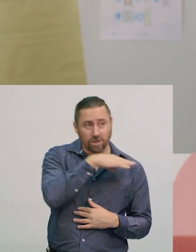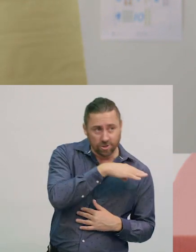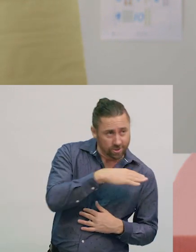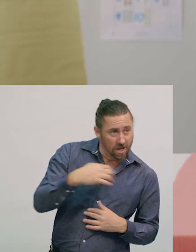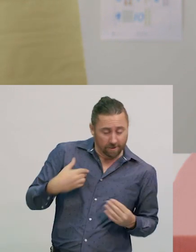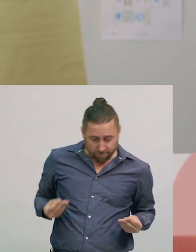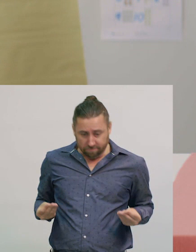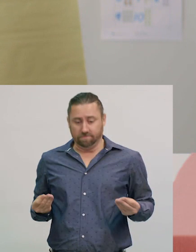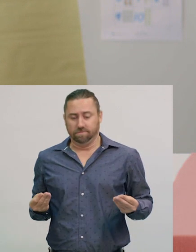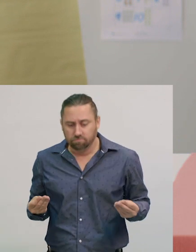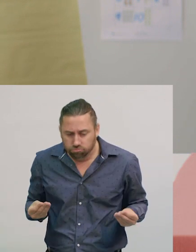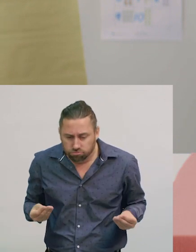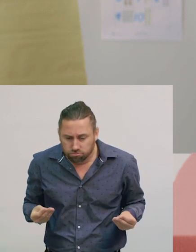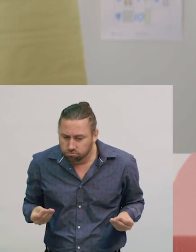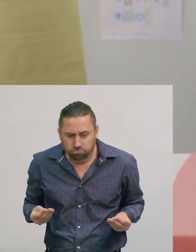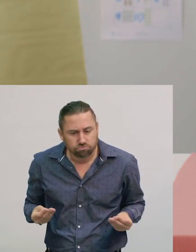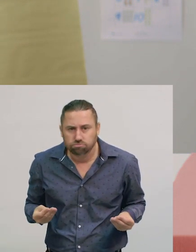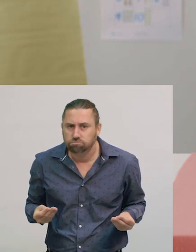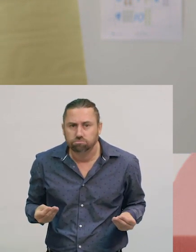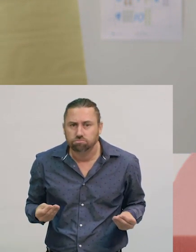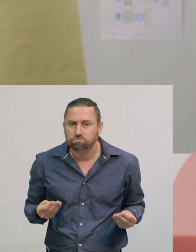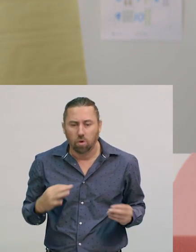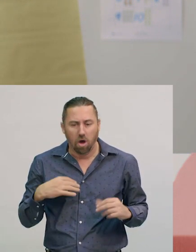I don’t seem to have the right amount of objects for everyone.